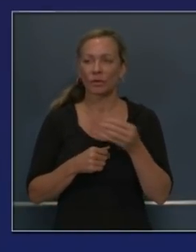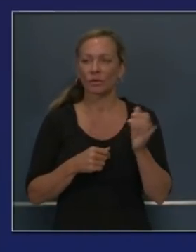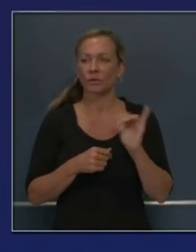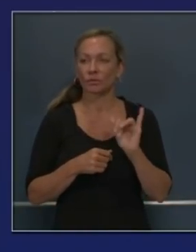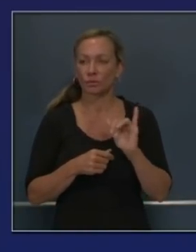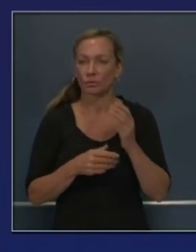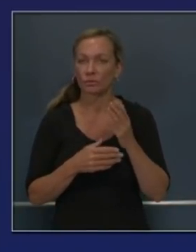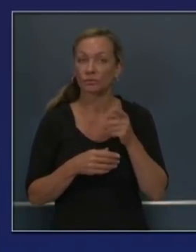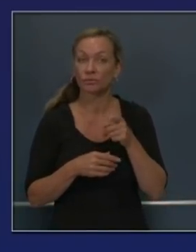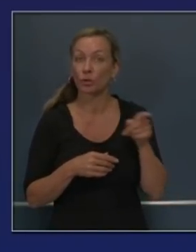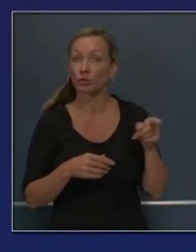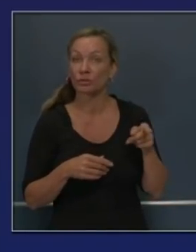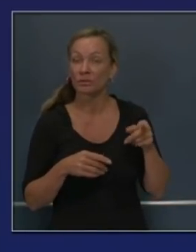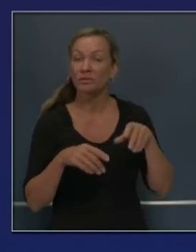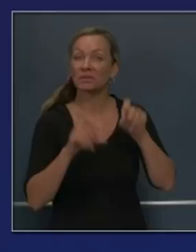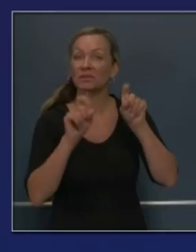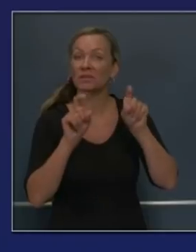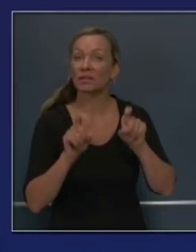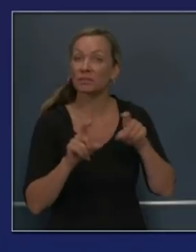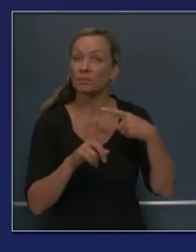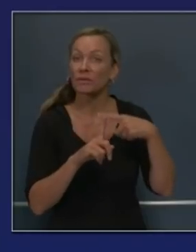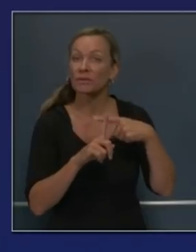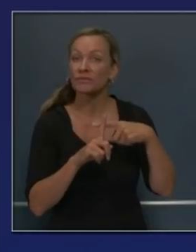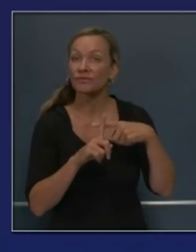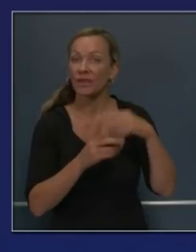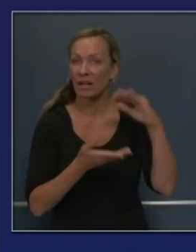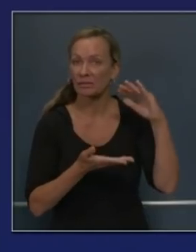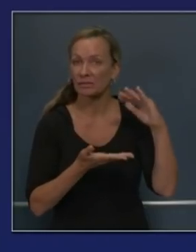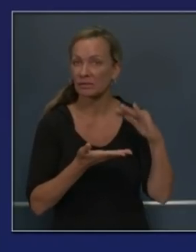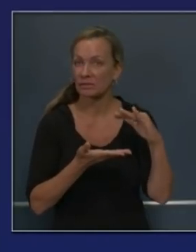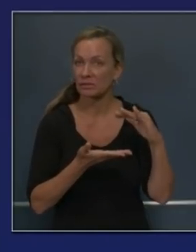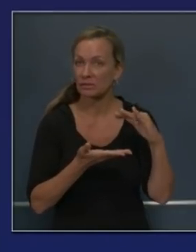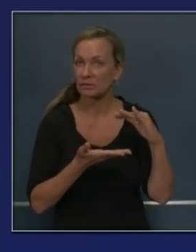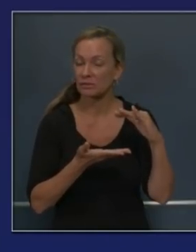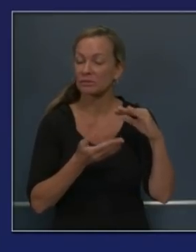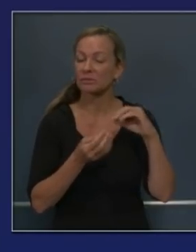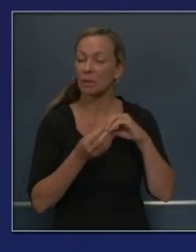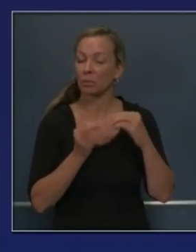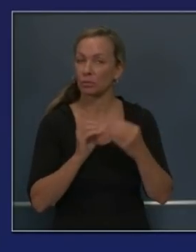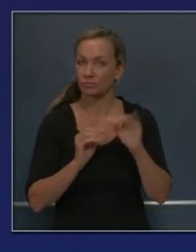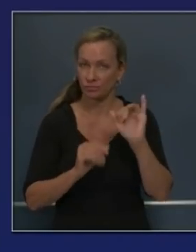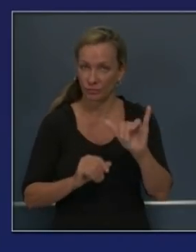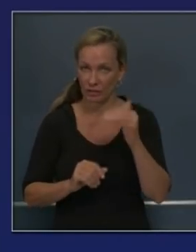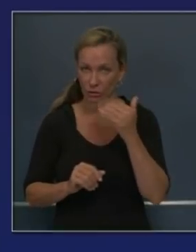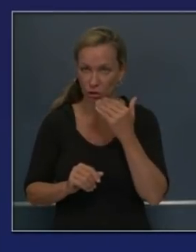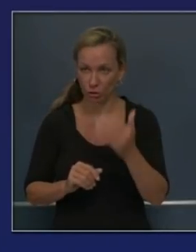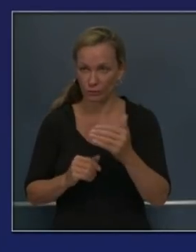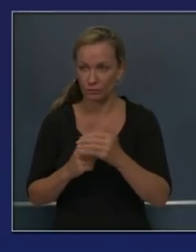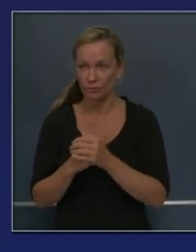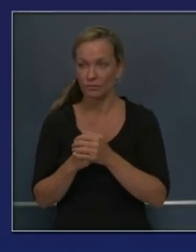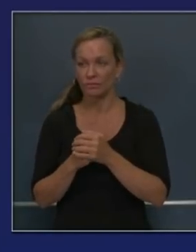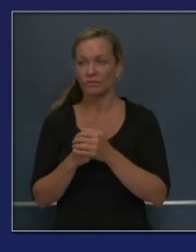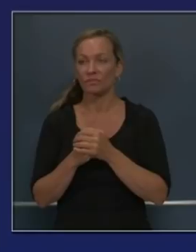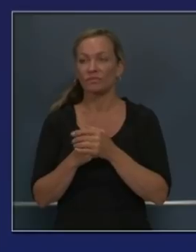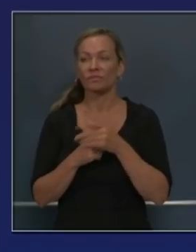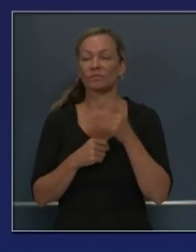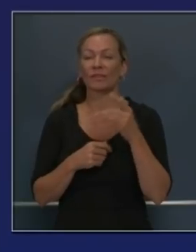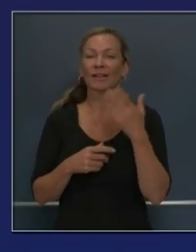POSITIVITY RATE PARTICULARLY OVER THE SEVEN DAY PERIOD AND CONTINUING VIGILANCE IN THIS